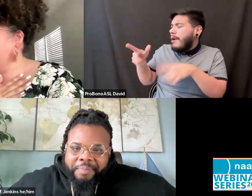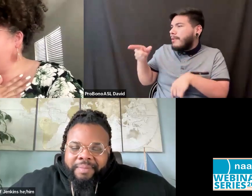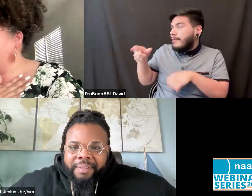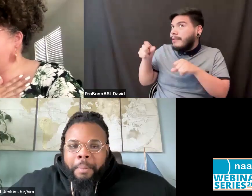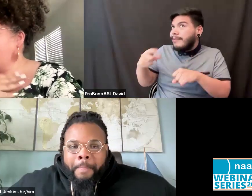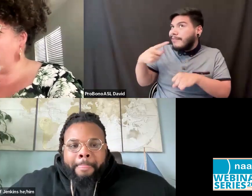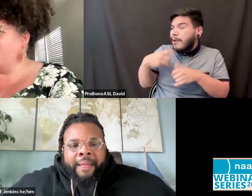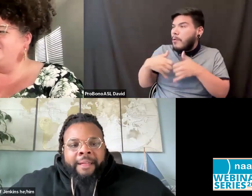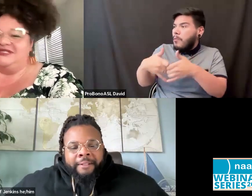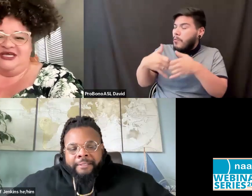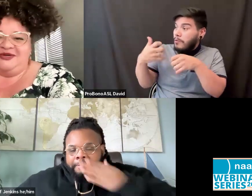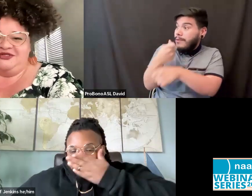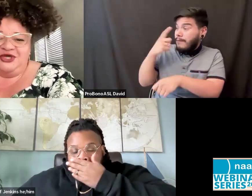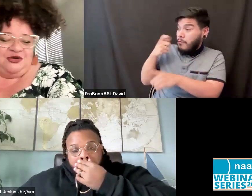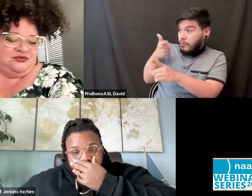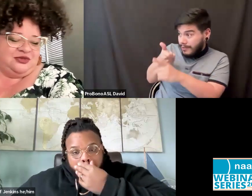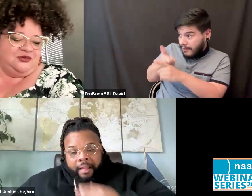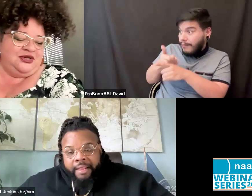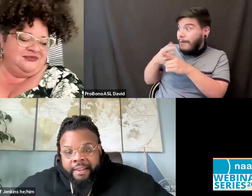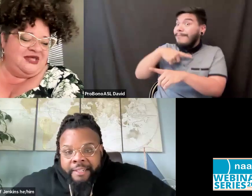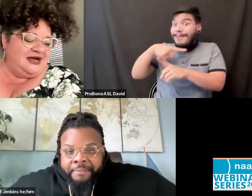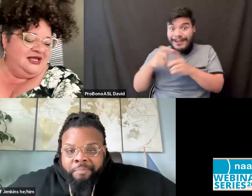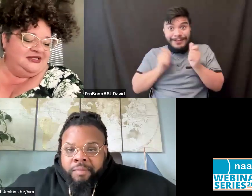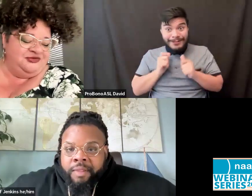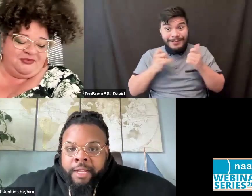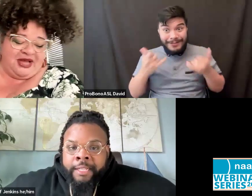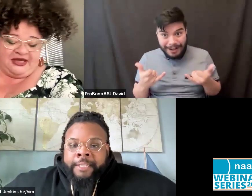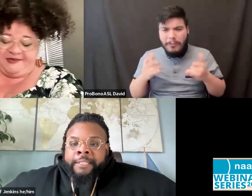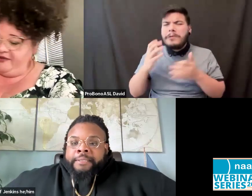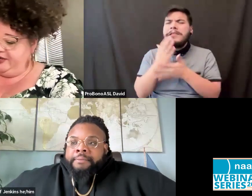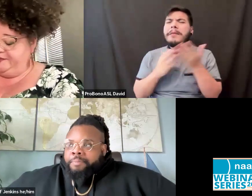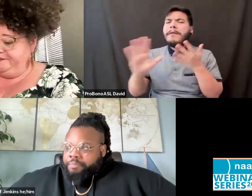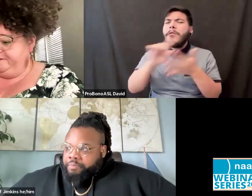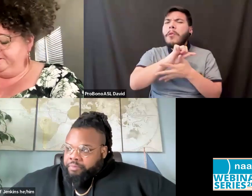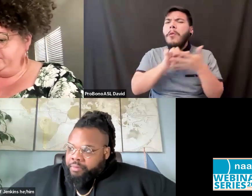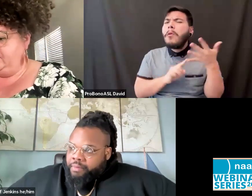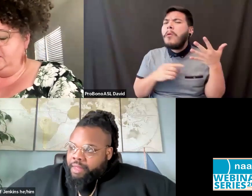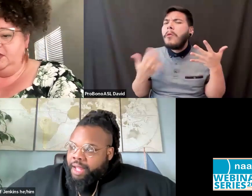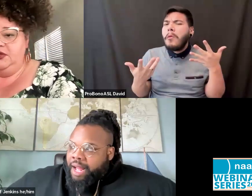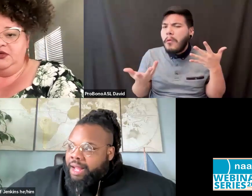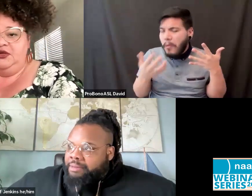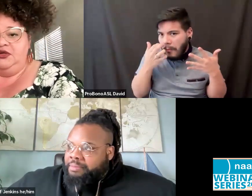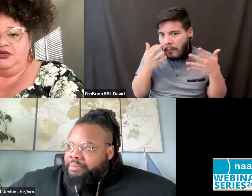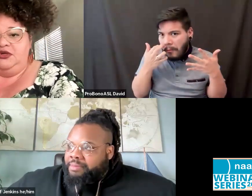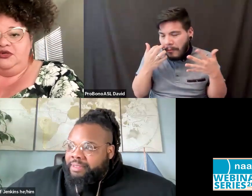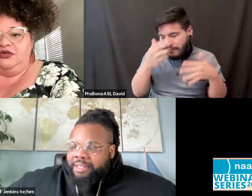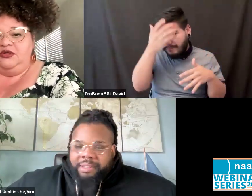winning about yourself. Now you're able to say it about the show. What are some of the accolades you've been piling up out here?